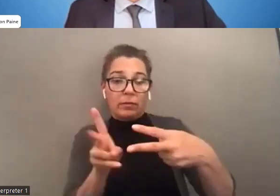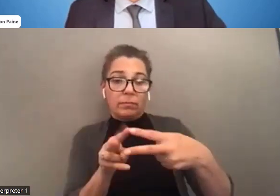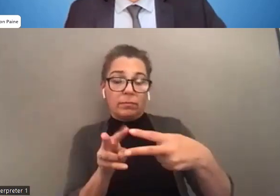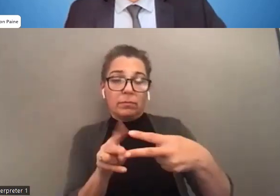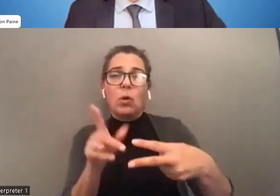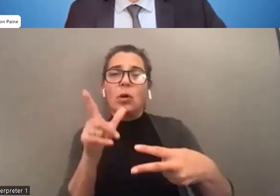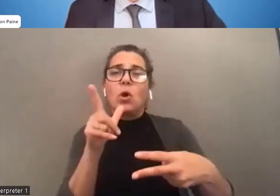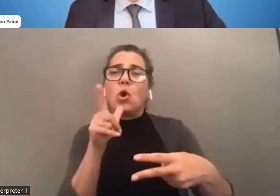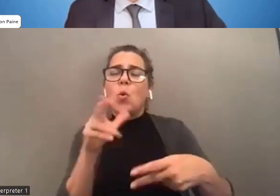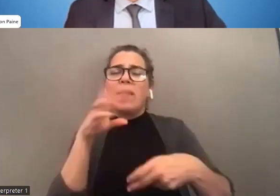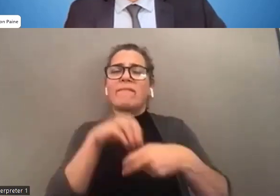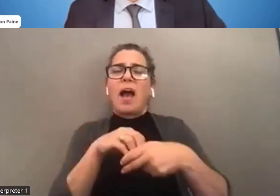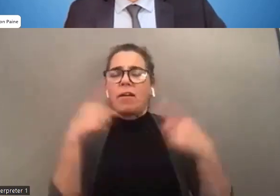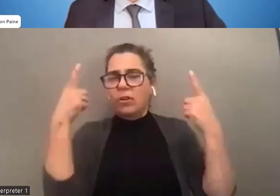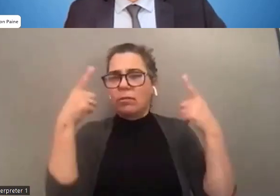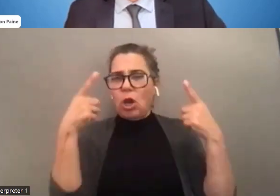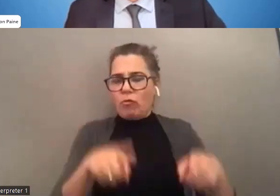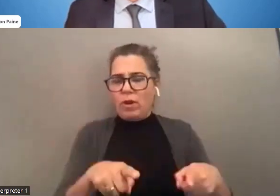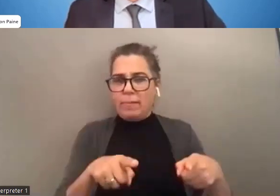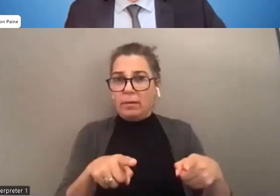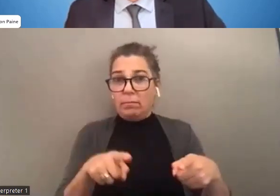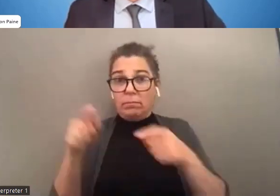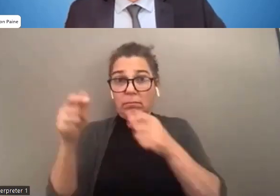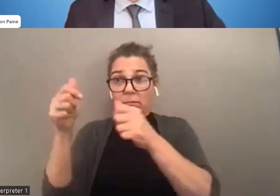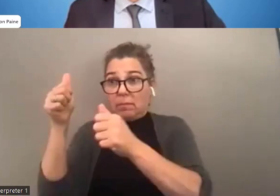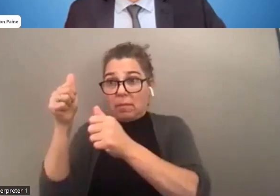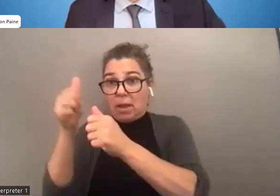Is it every individual who might be given the data?